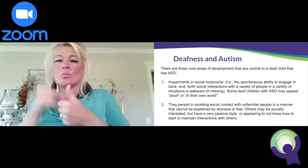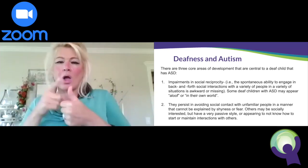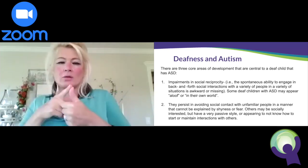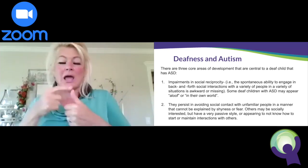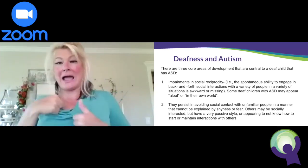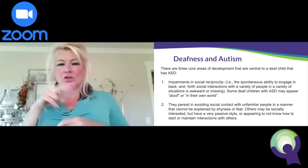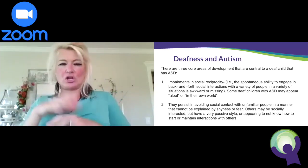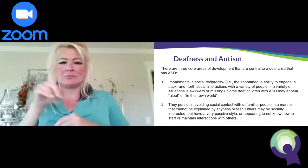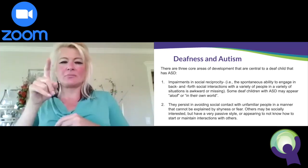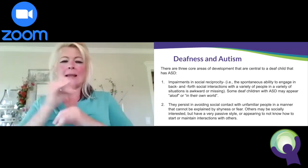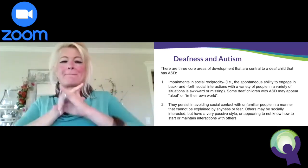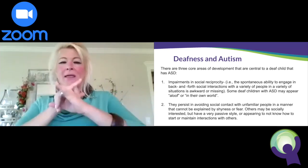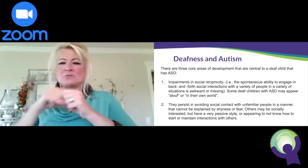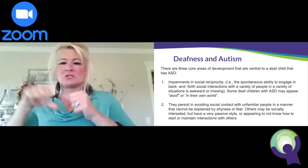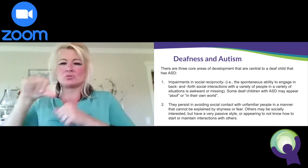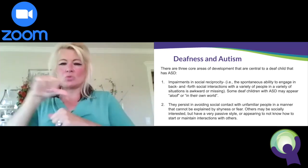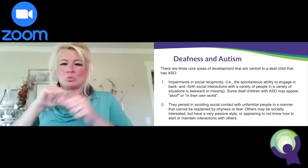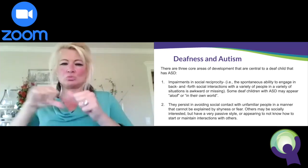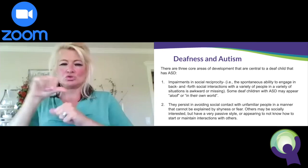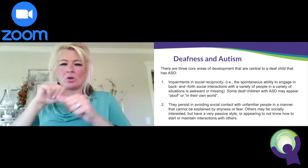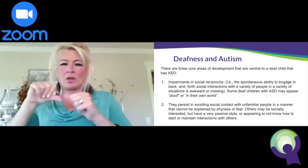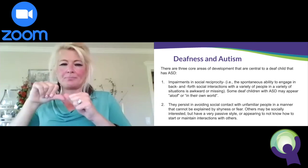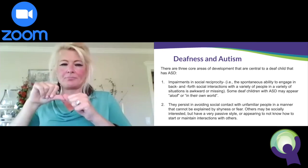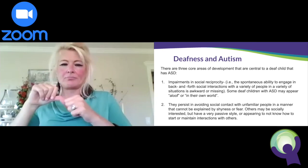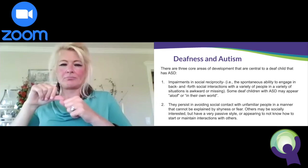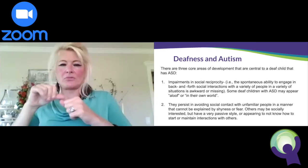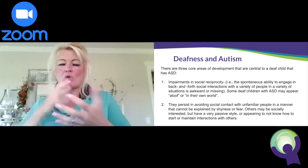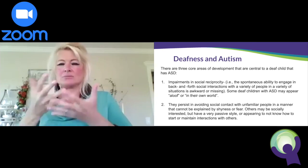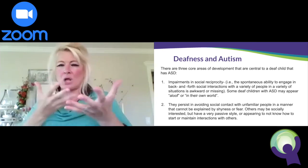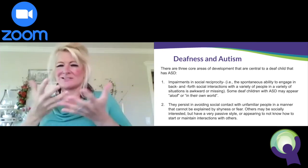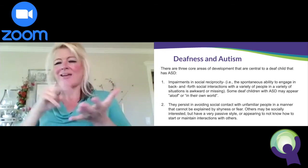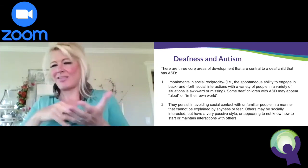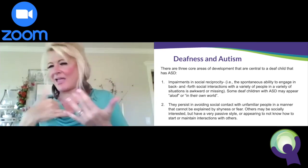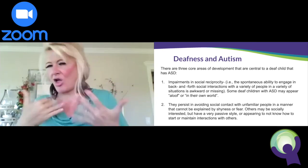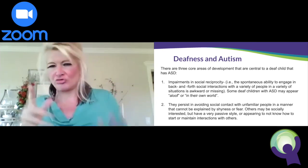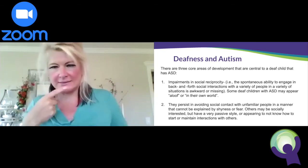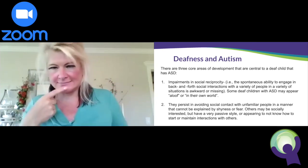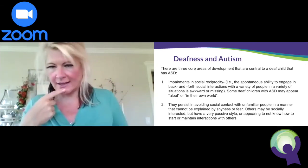So we're looking at the approaches we need to really consider two different approaches.